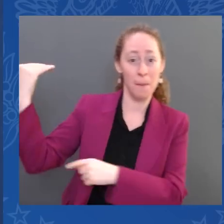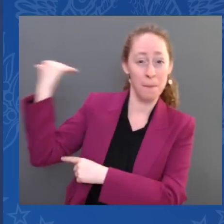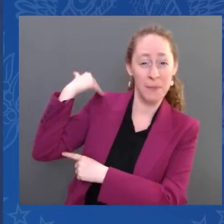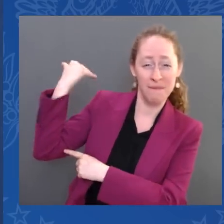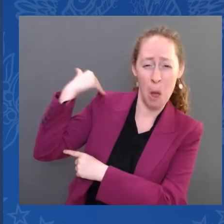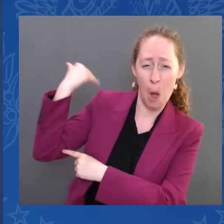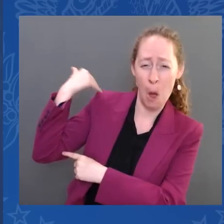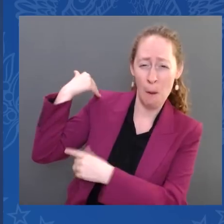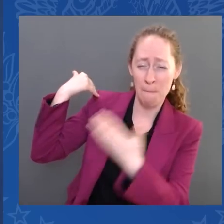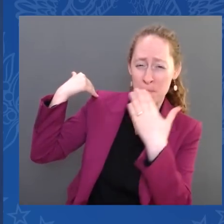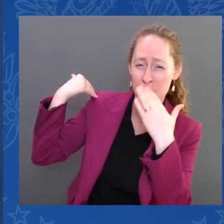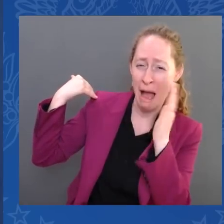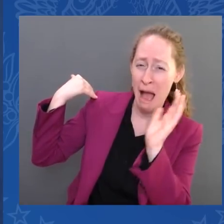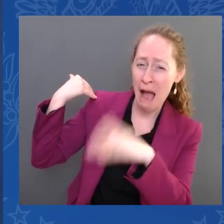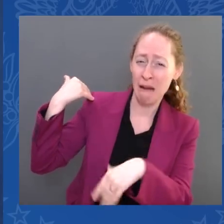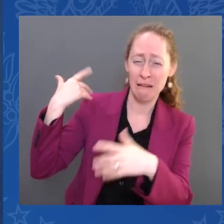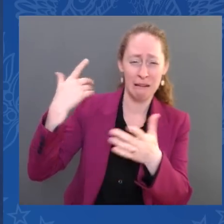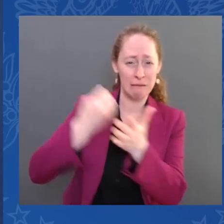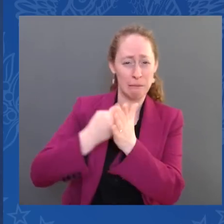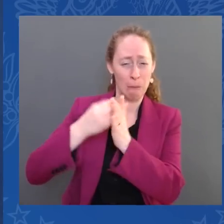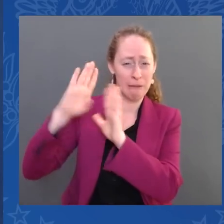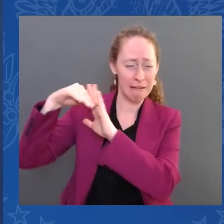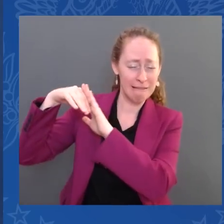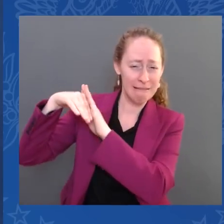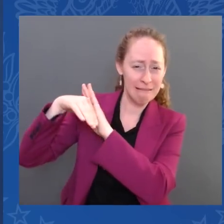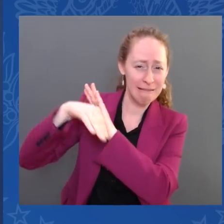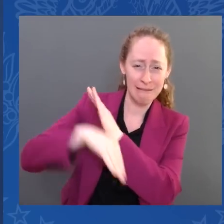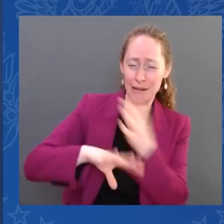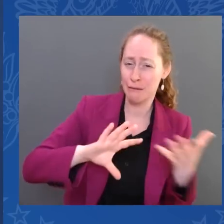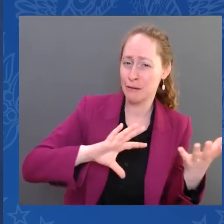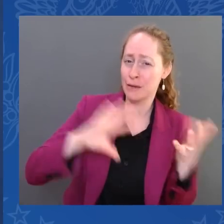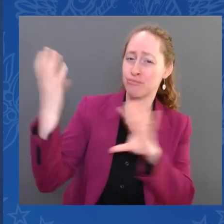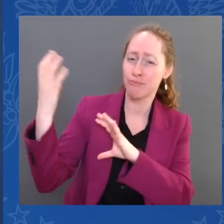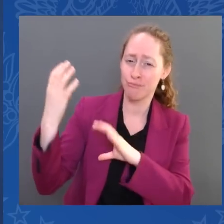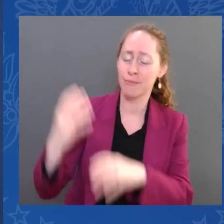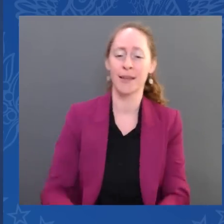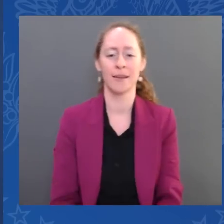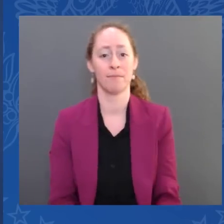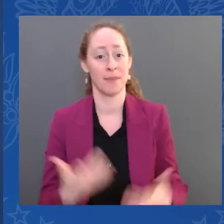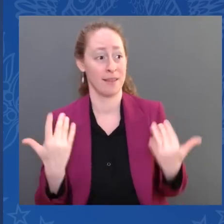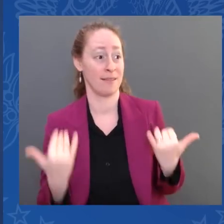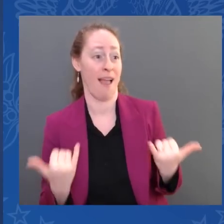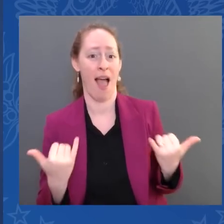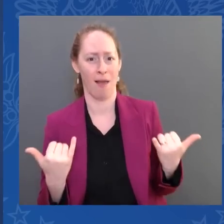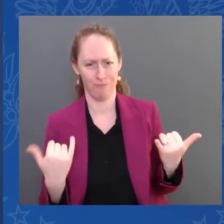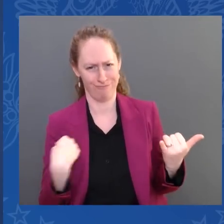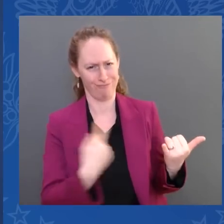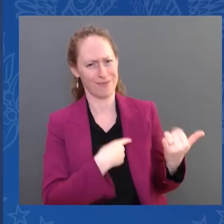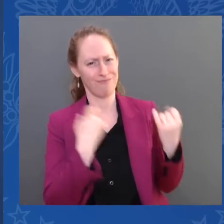since just after World War Two. We've got more evidence of that today. We learned that in May the economy